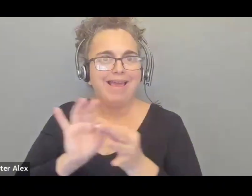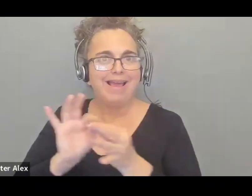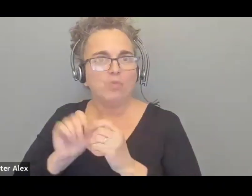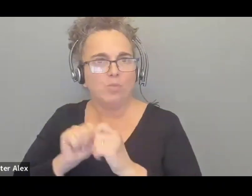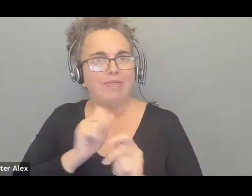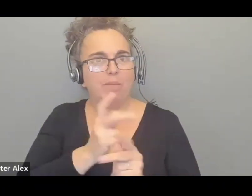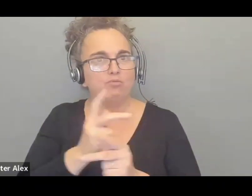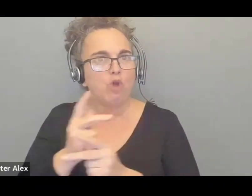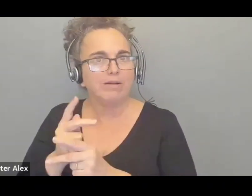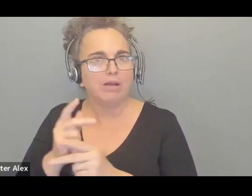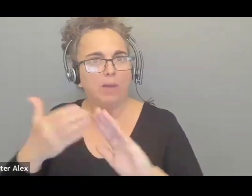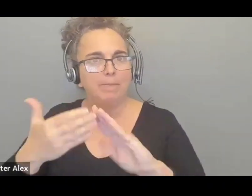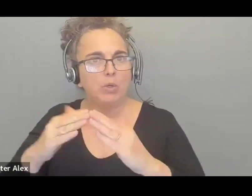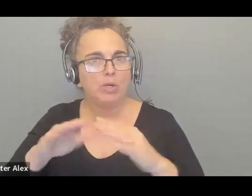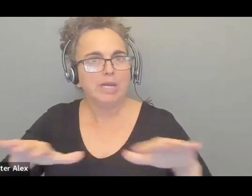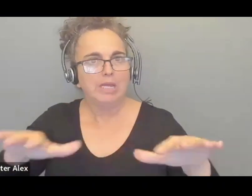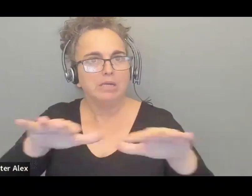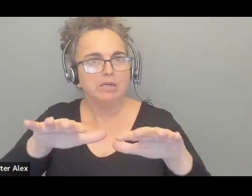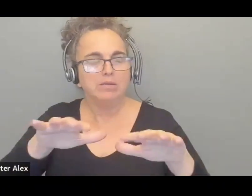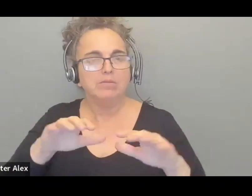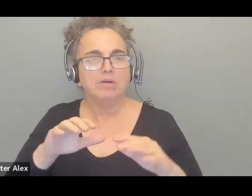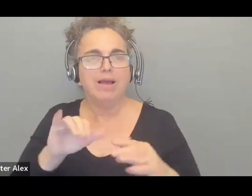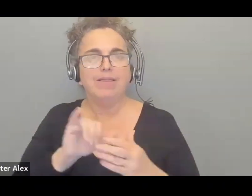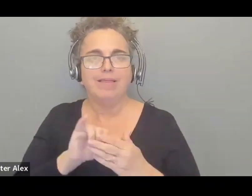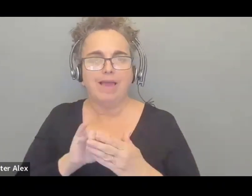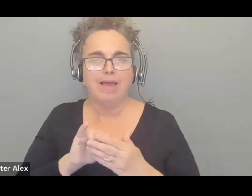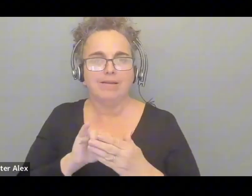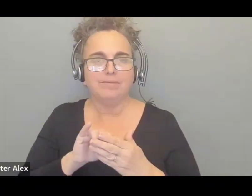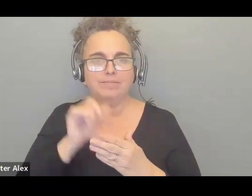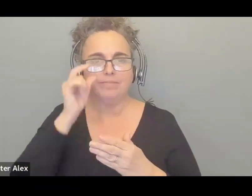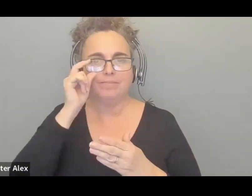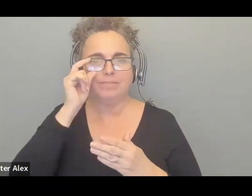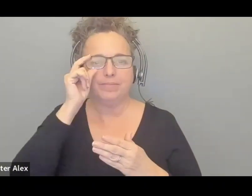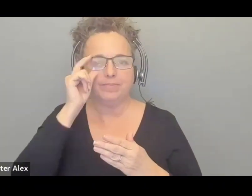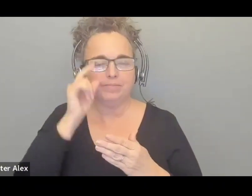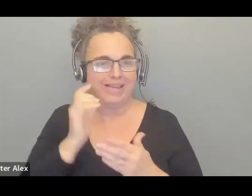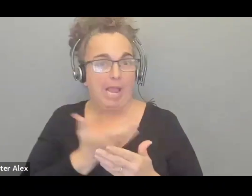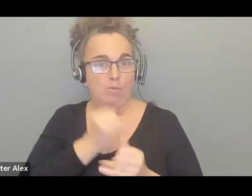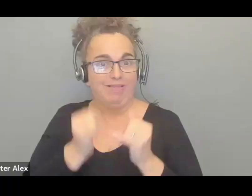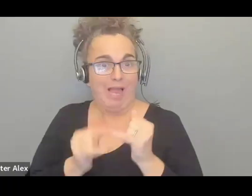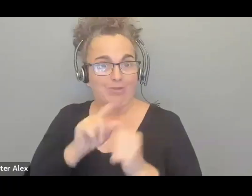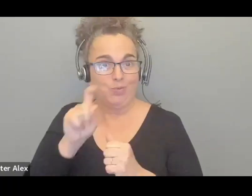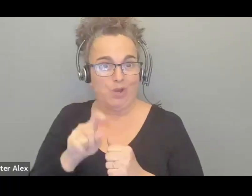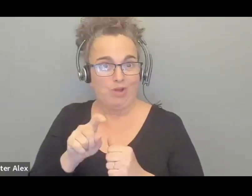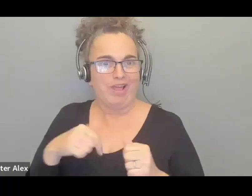And it perfectly ties to our last question and then we'll do the one in the chat